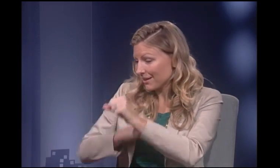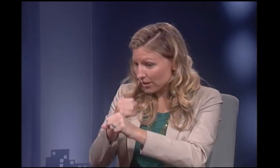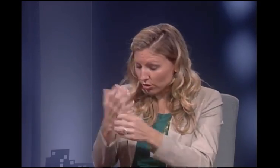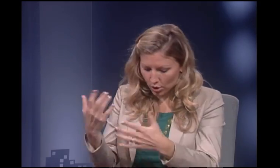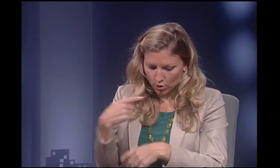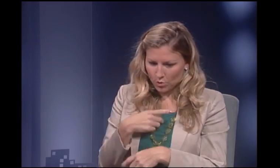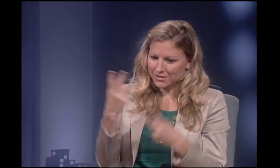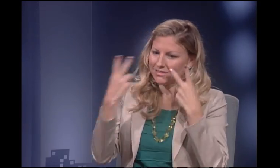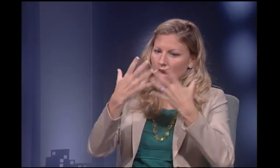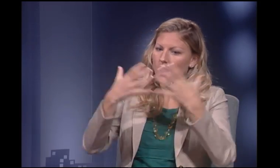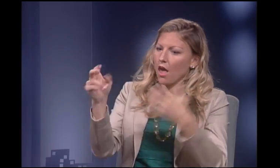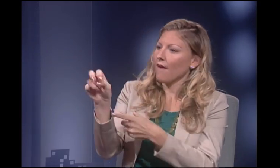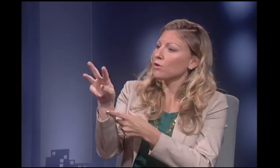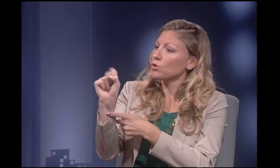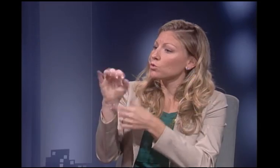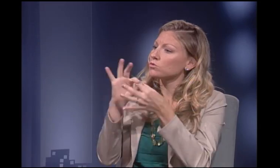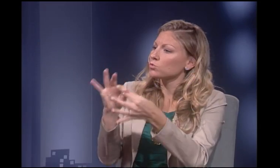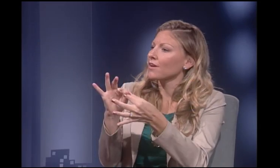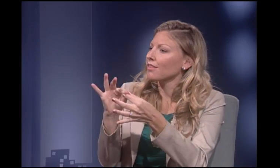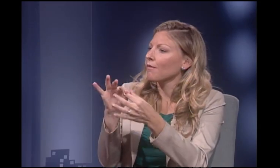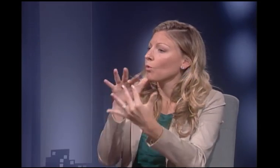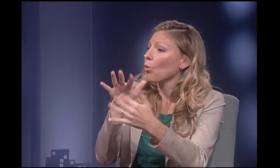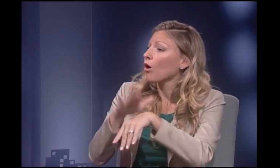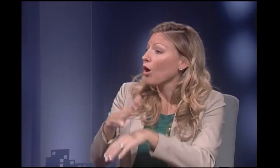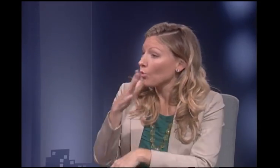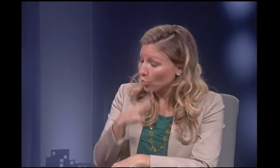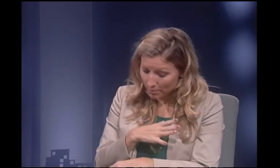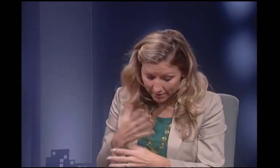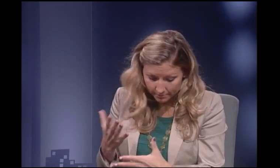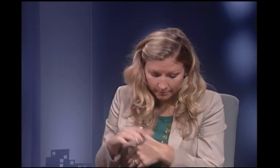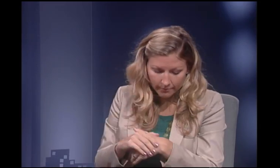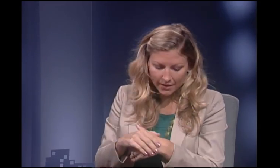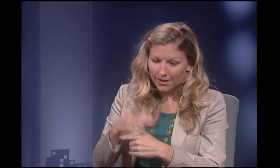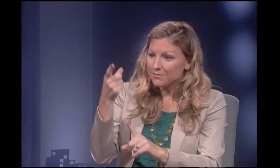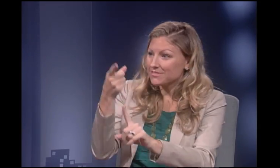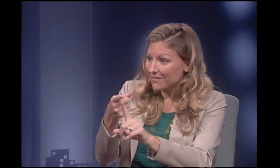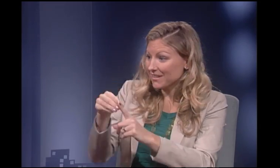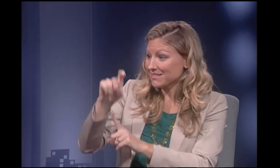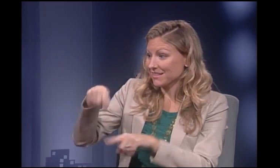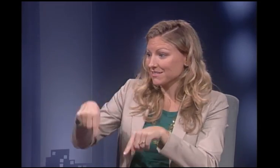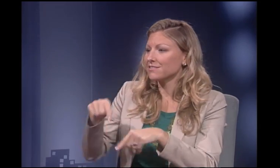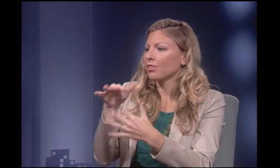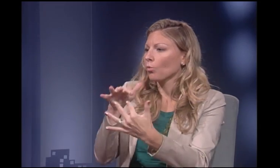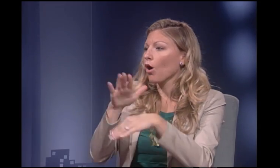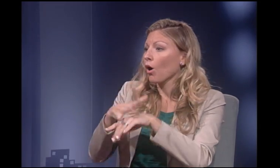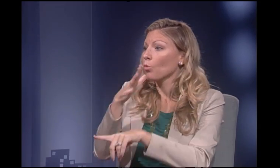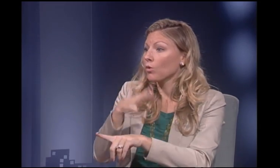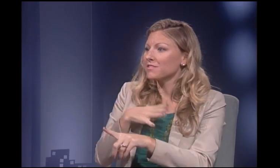this is a very big election year, we see a lot of news related to the war on women, specifically, in Texas,